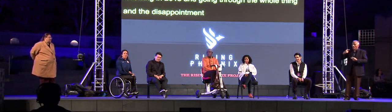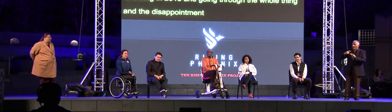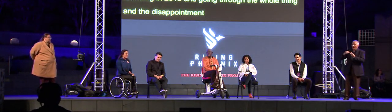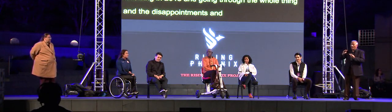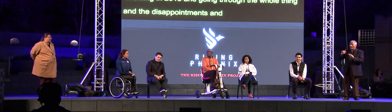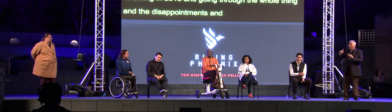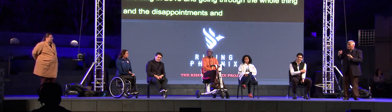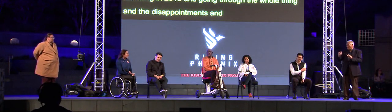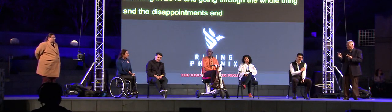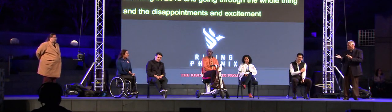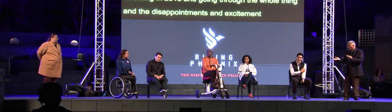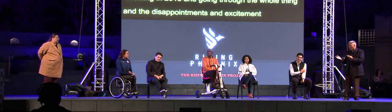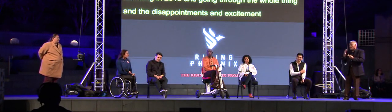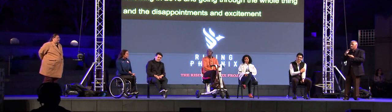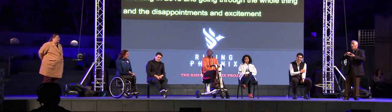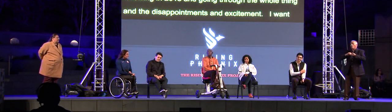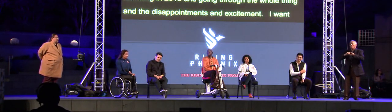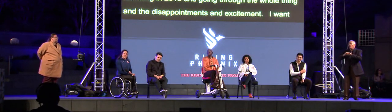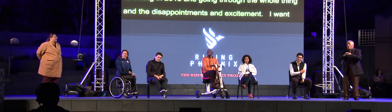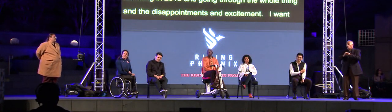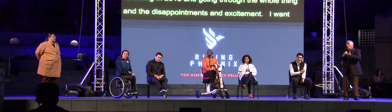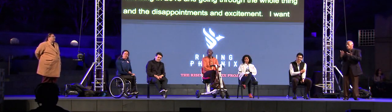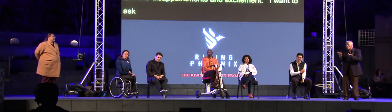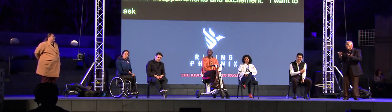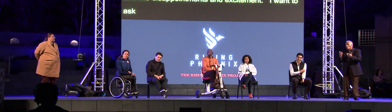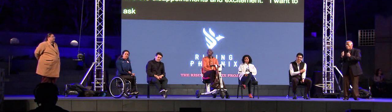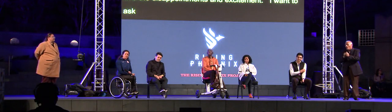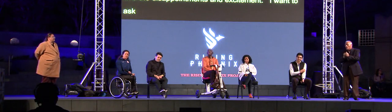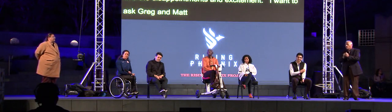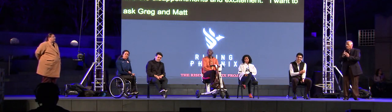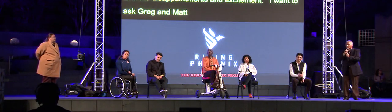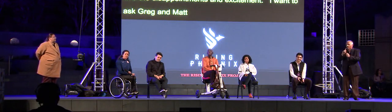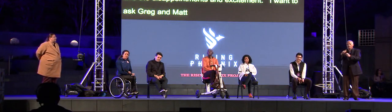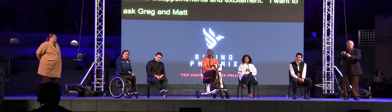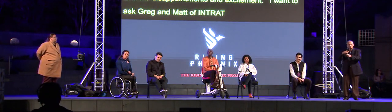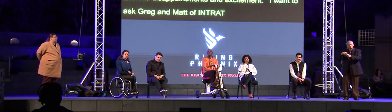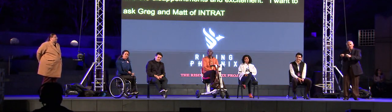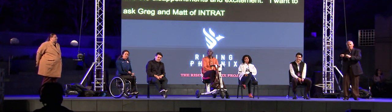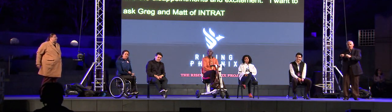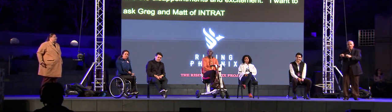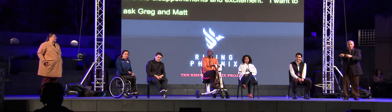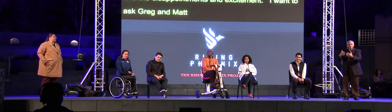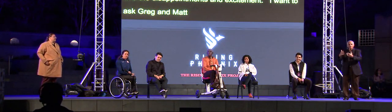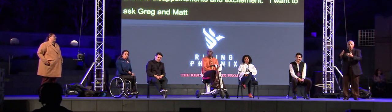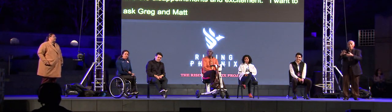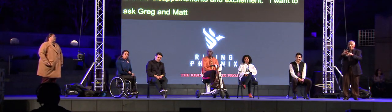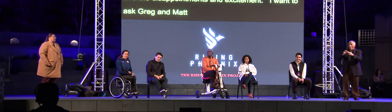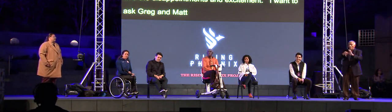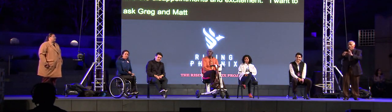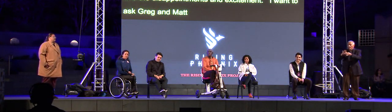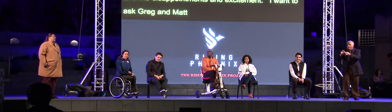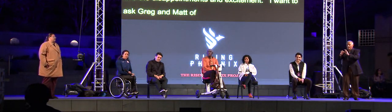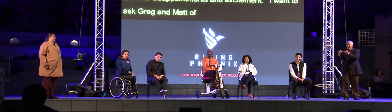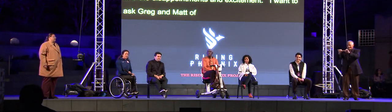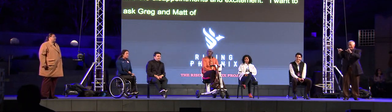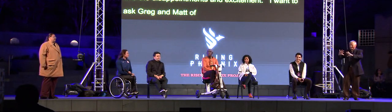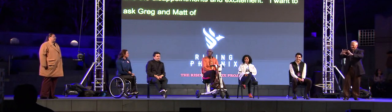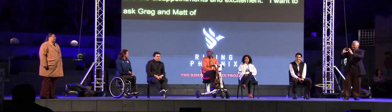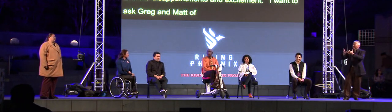about collaborating with a very tough Olympic system.